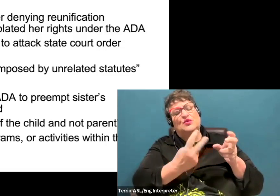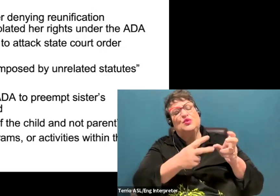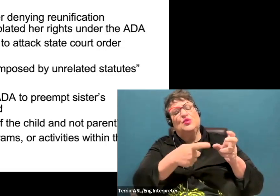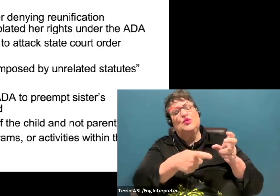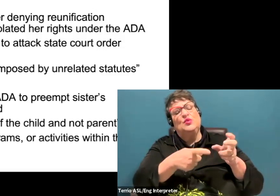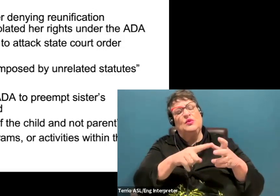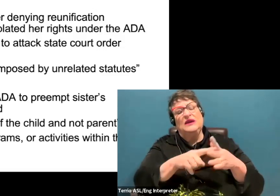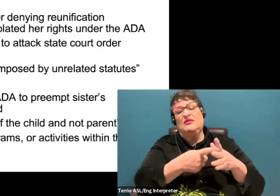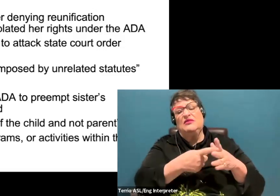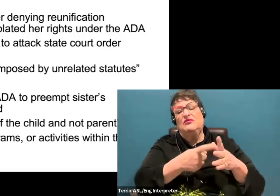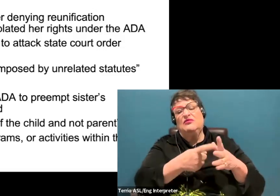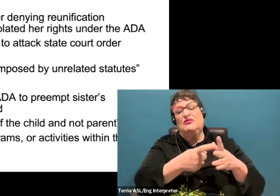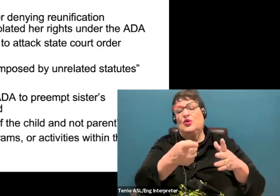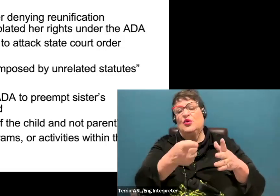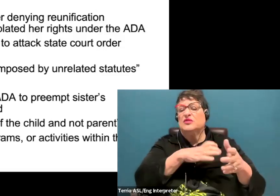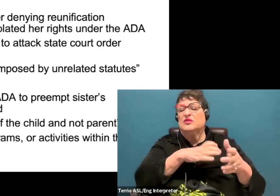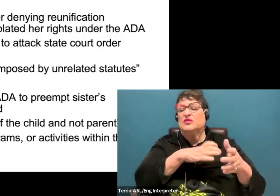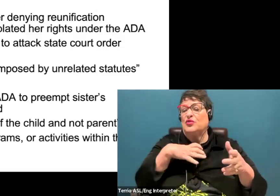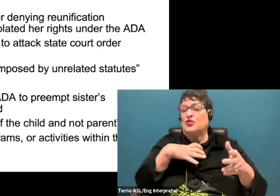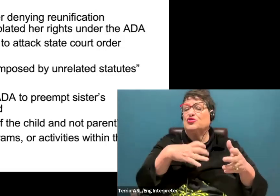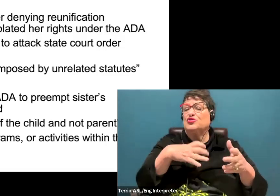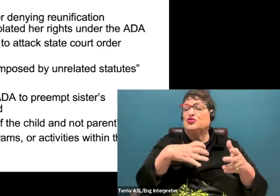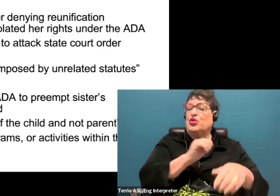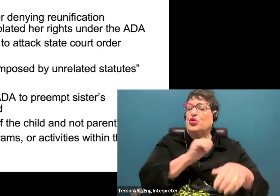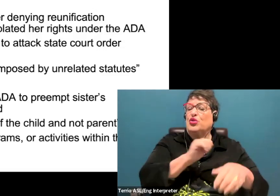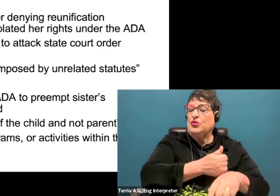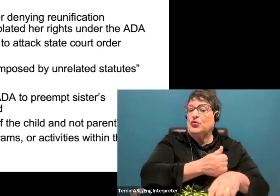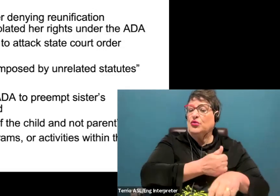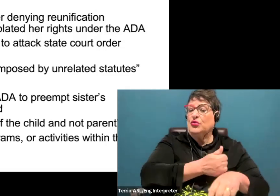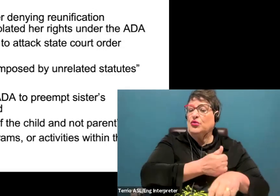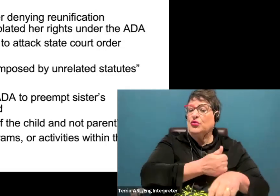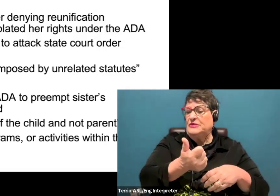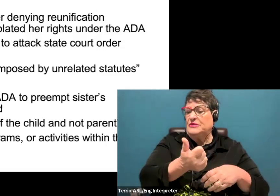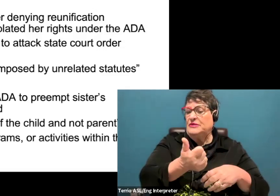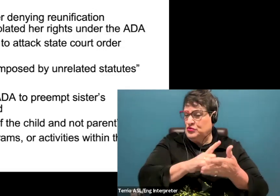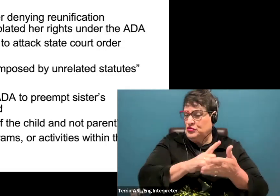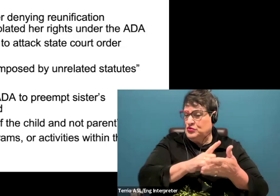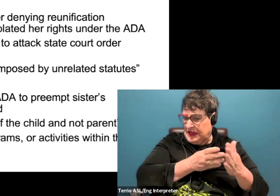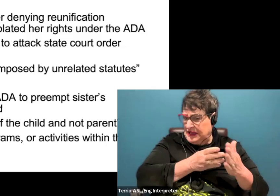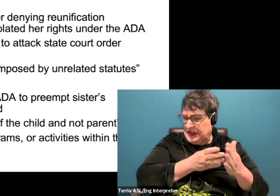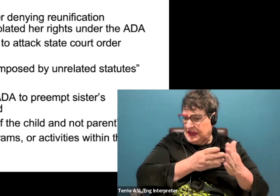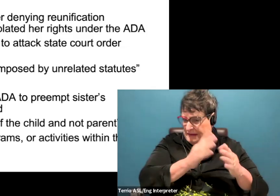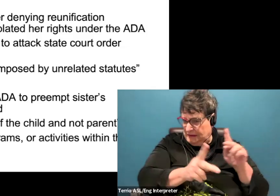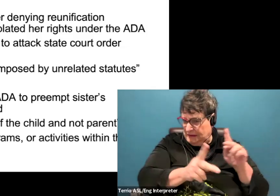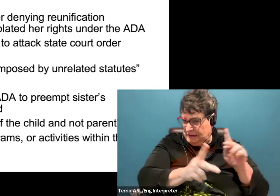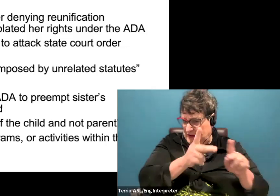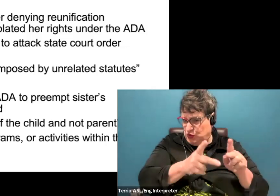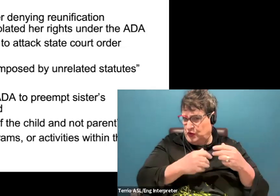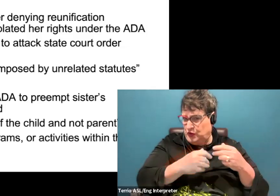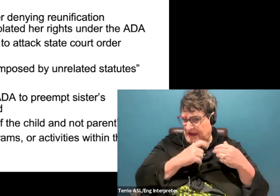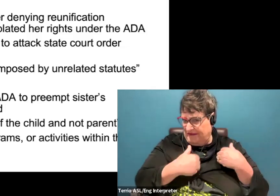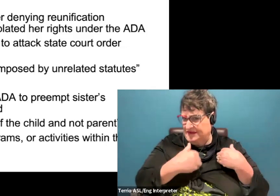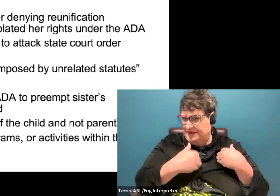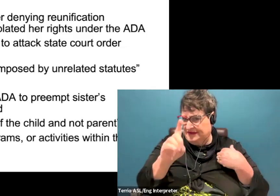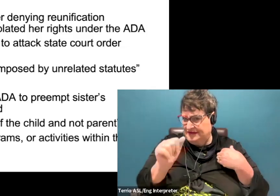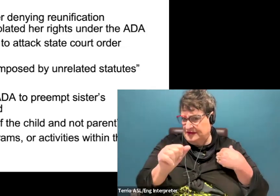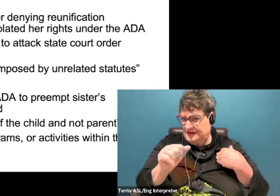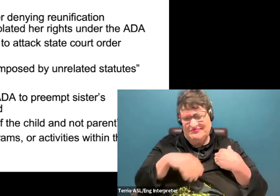congressional authority to eliminate discrimination against people with disabilities. It's quite illogical to think that means